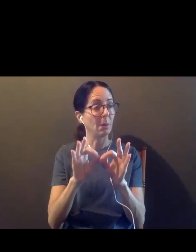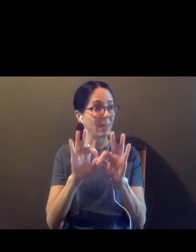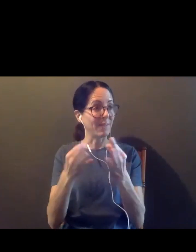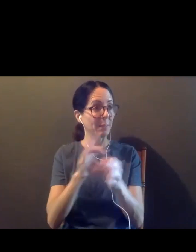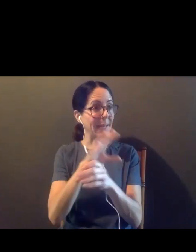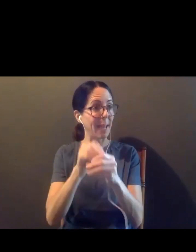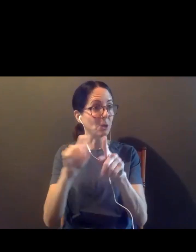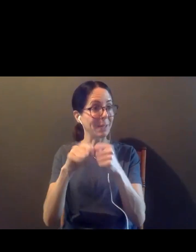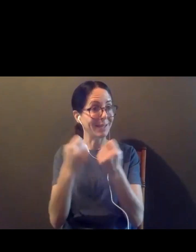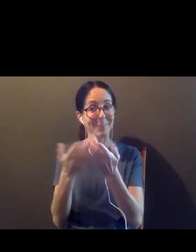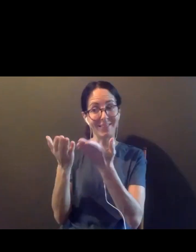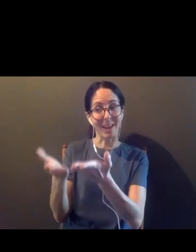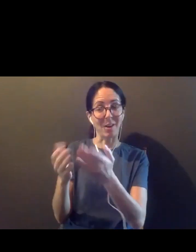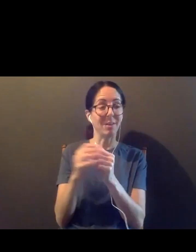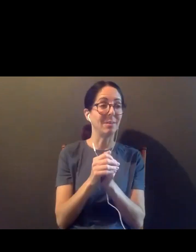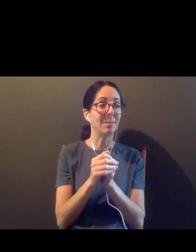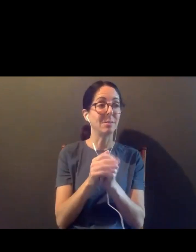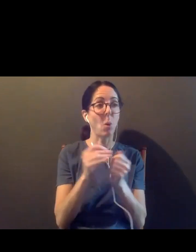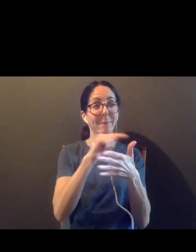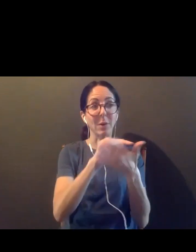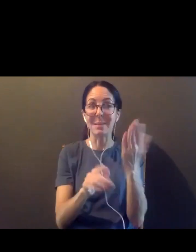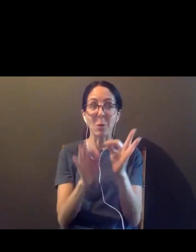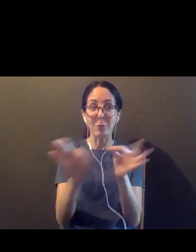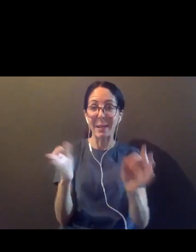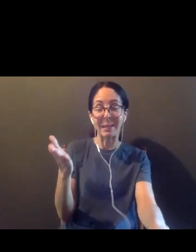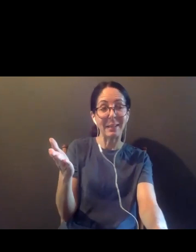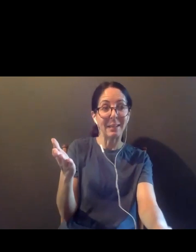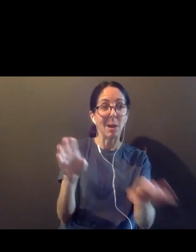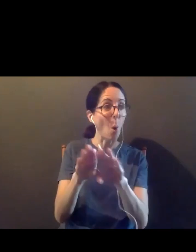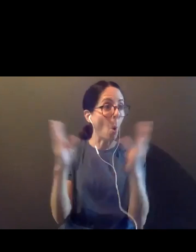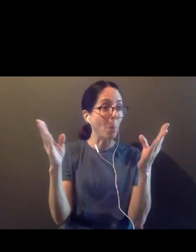And here are the offerings that you have free of charge, it’s open, and you can access